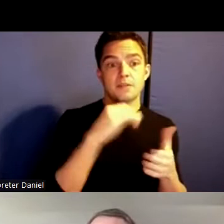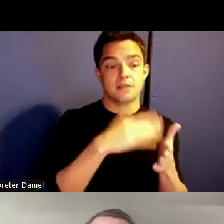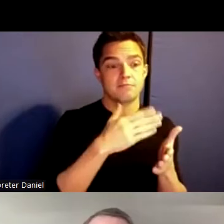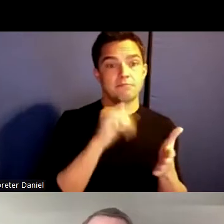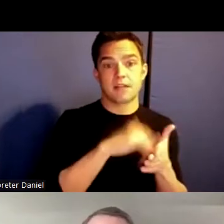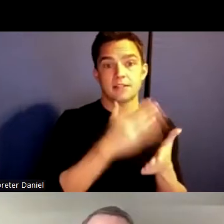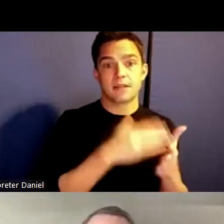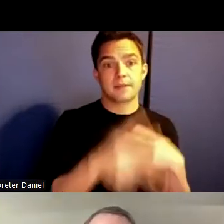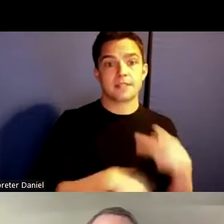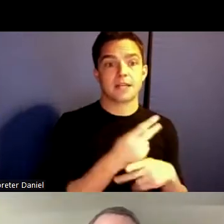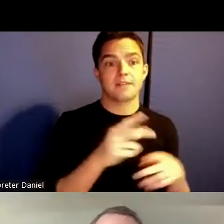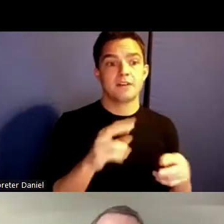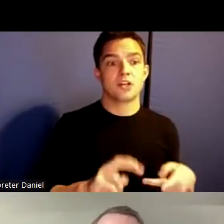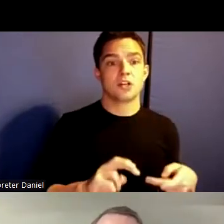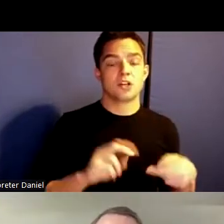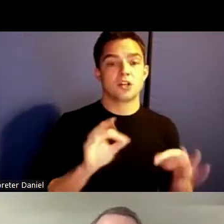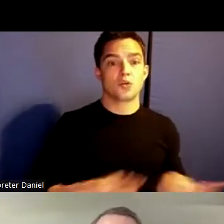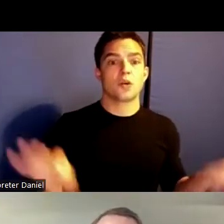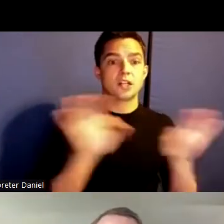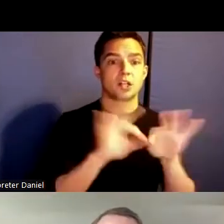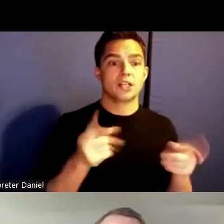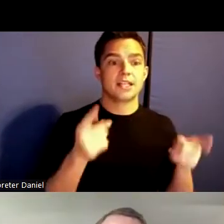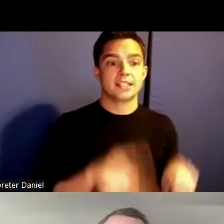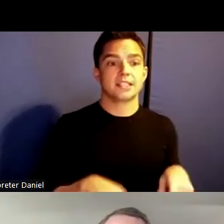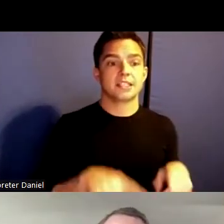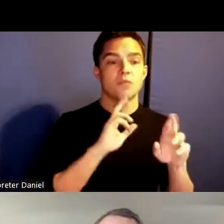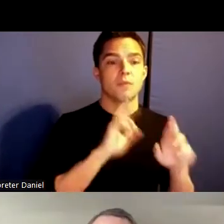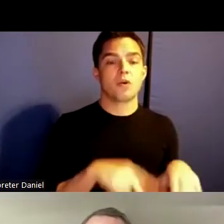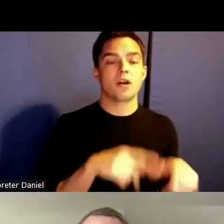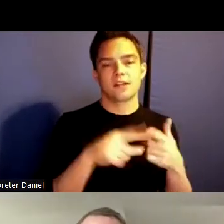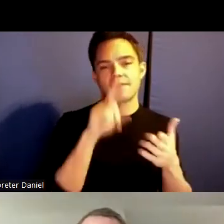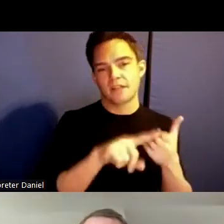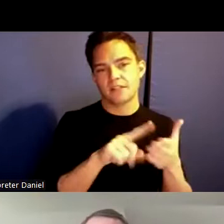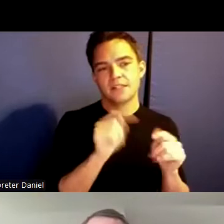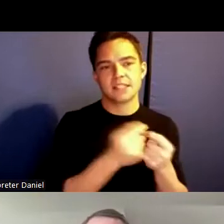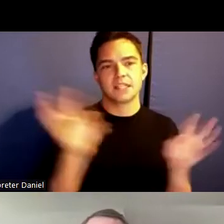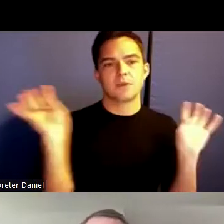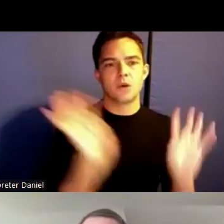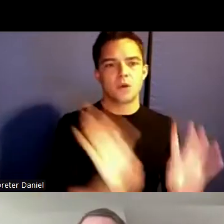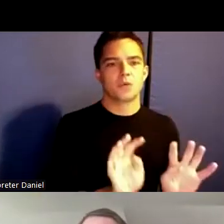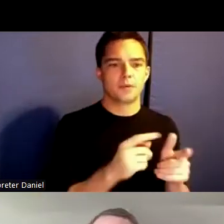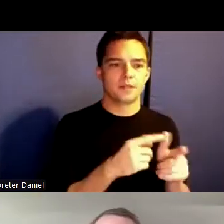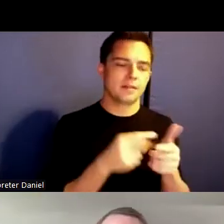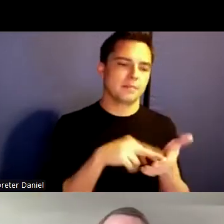incident report, which then usually met an investigative team, which usually makes the assumption that somebody was at